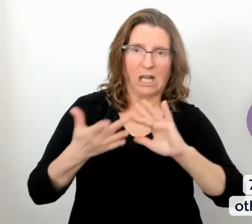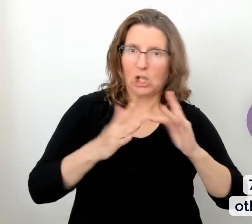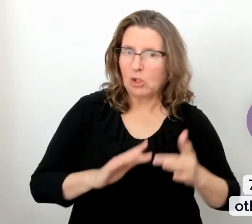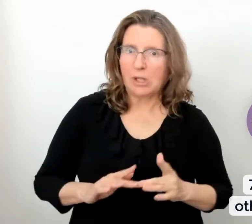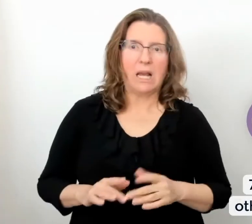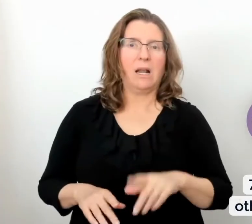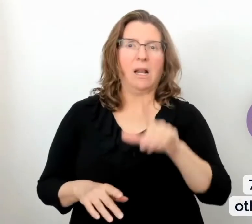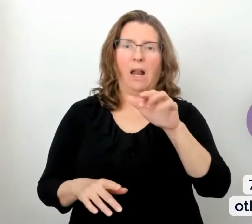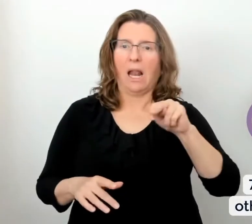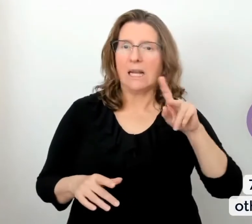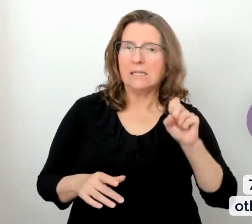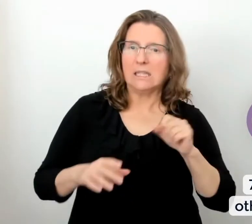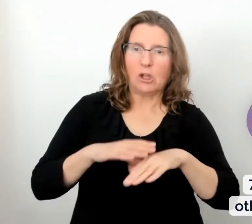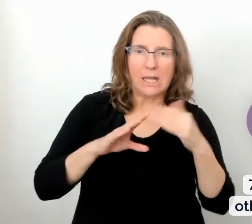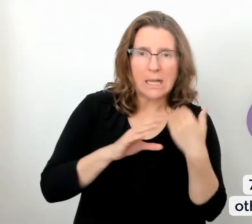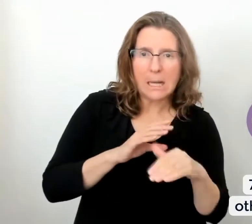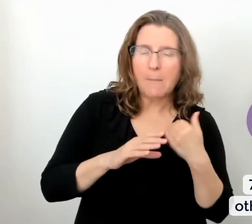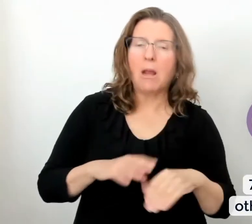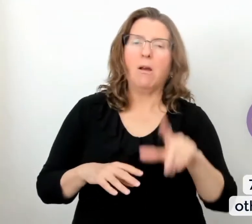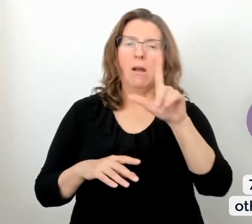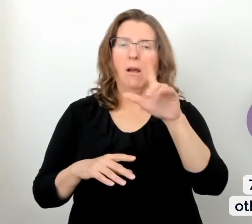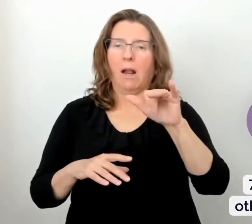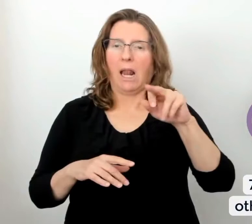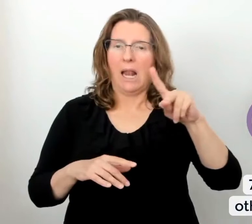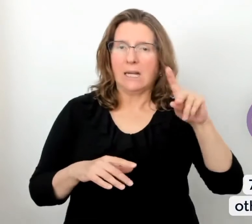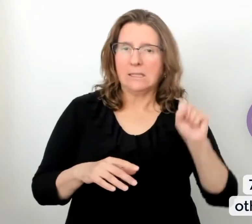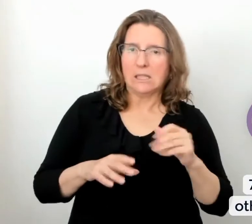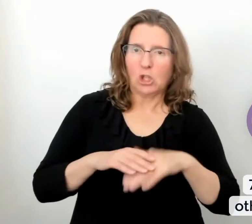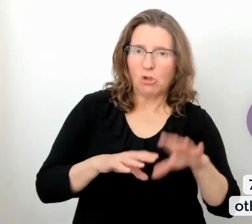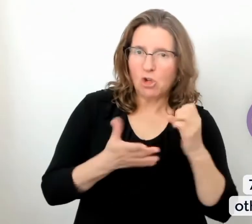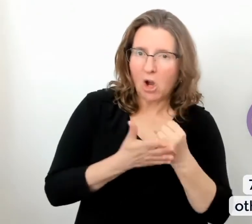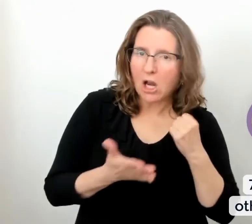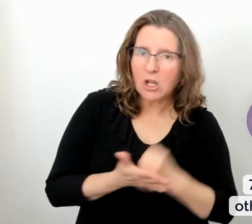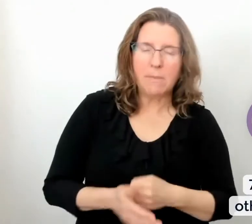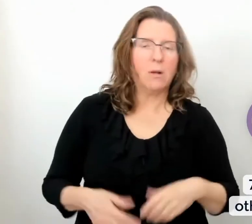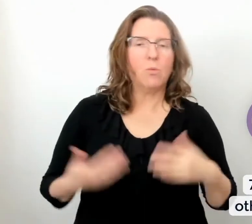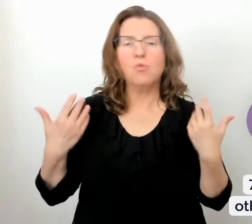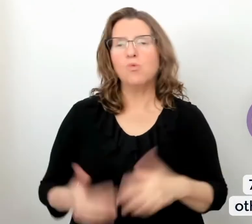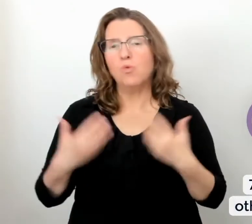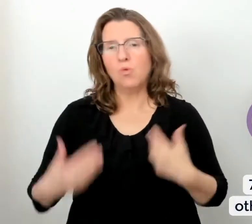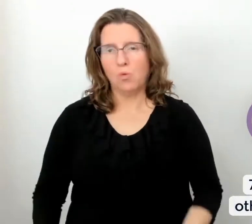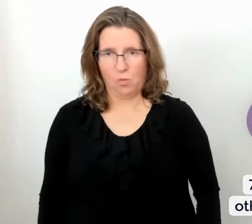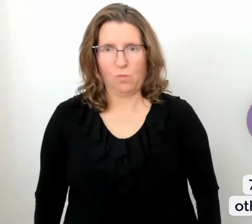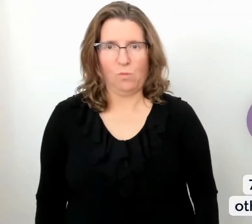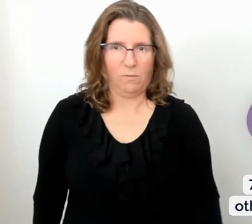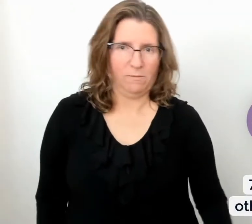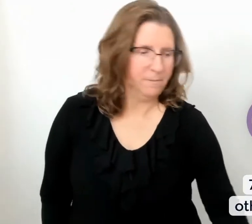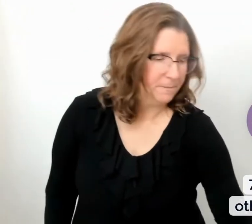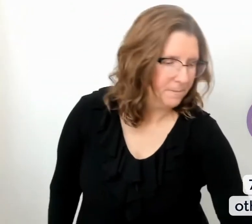Their writing can include links to the internet, links to emails, links to other documents. Very powerful!